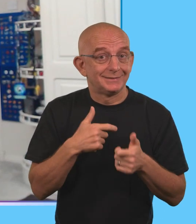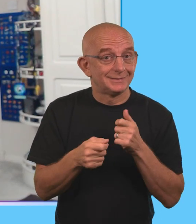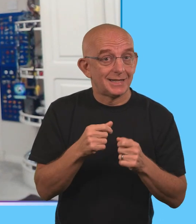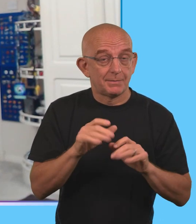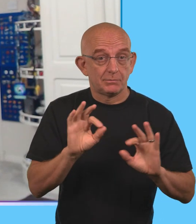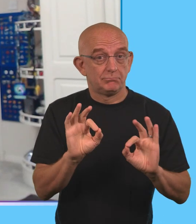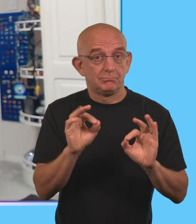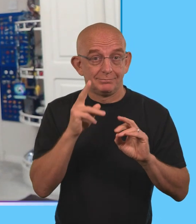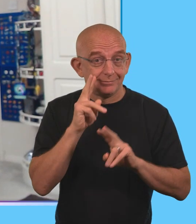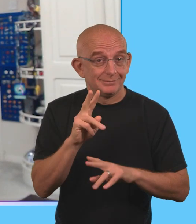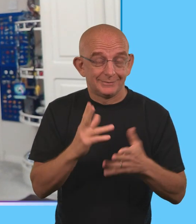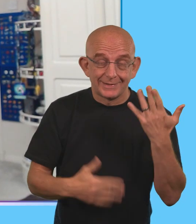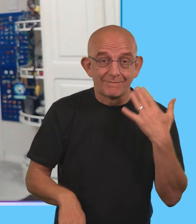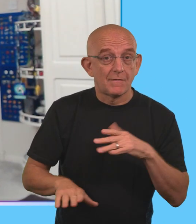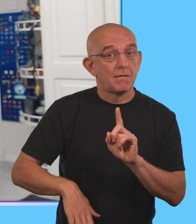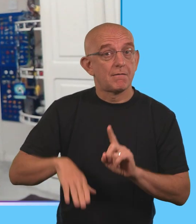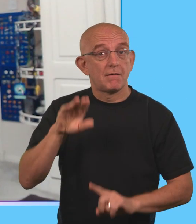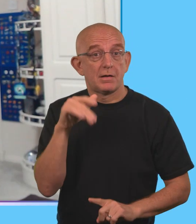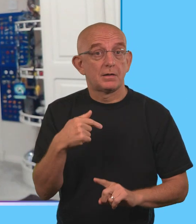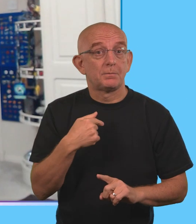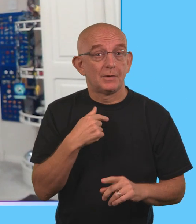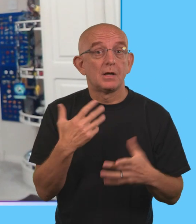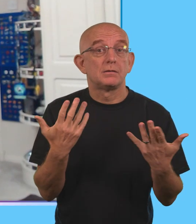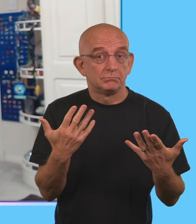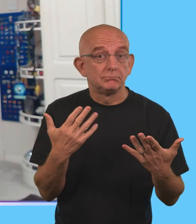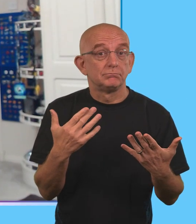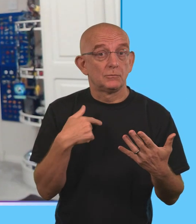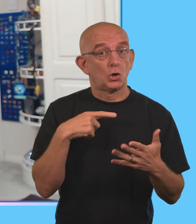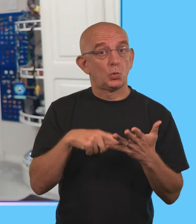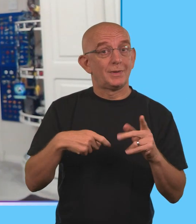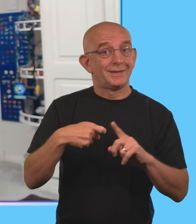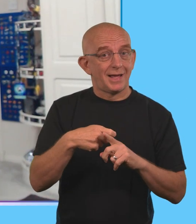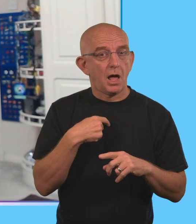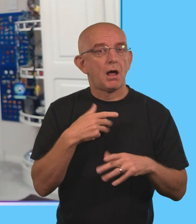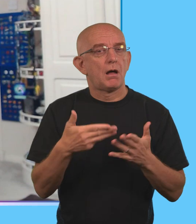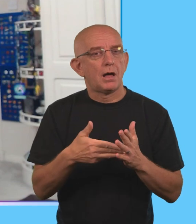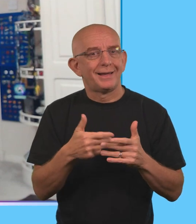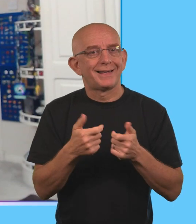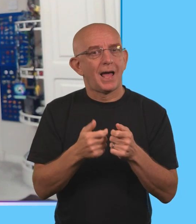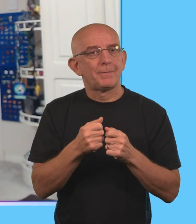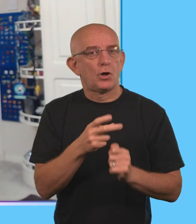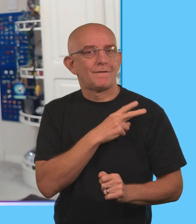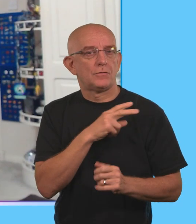had any sight whatsoever, from the uk, and also accessible gaming officer for RNIB.